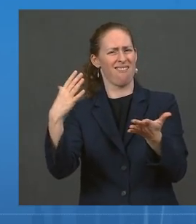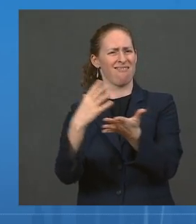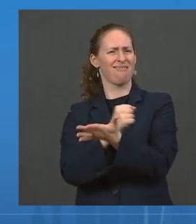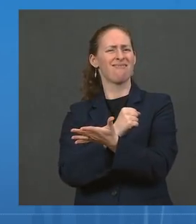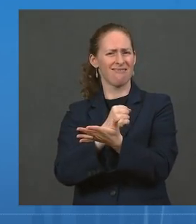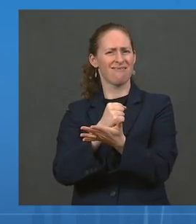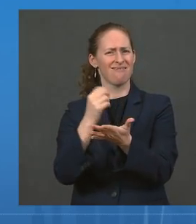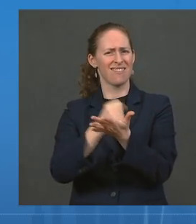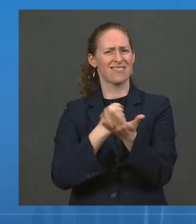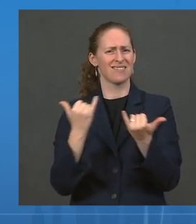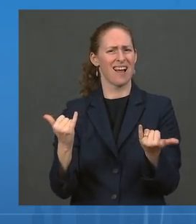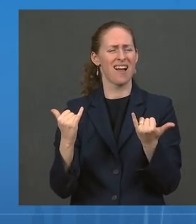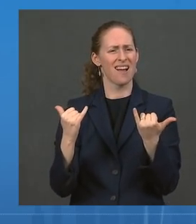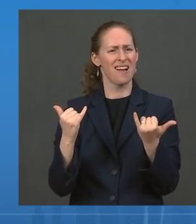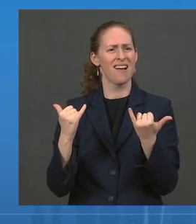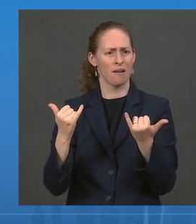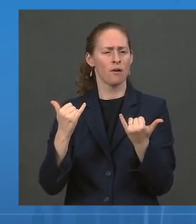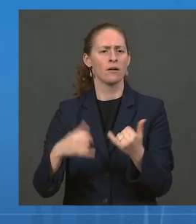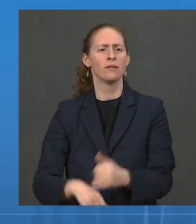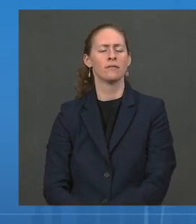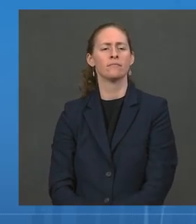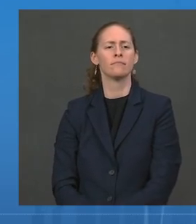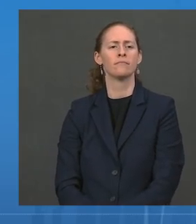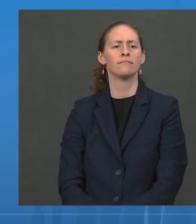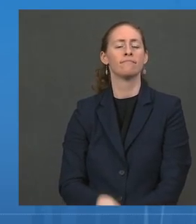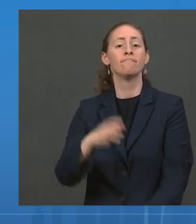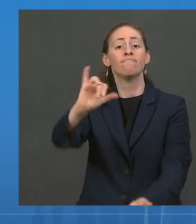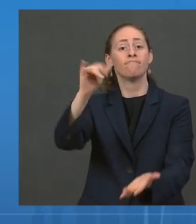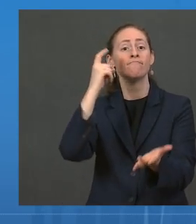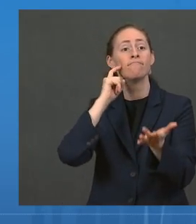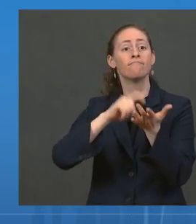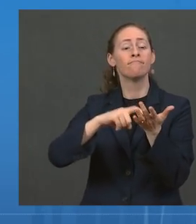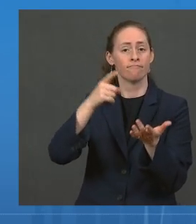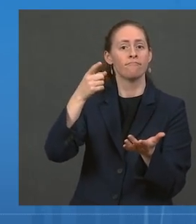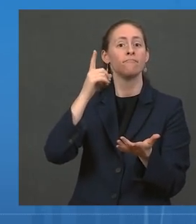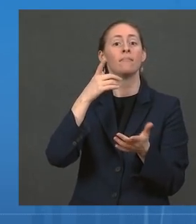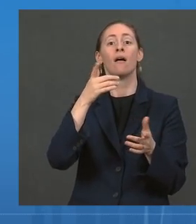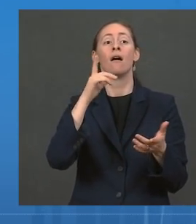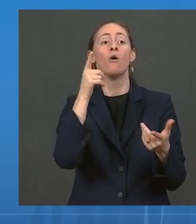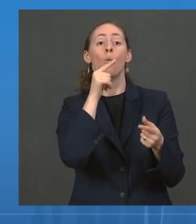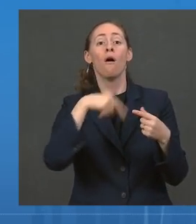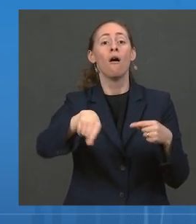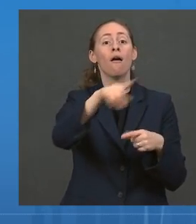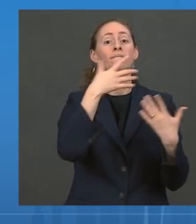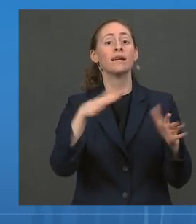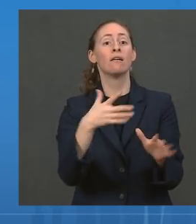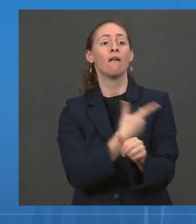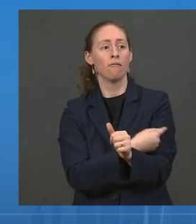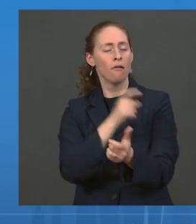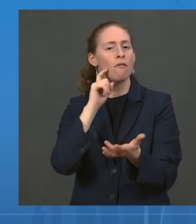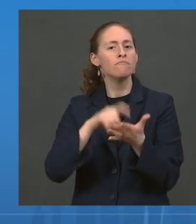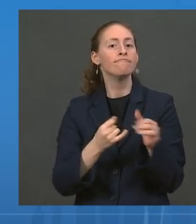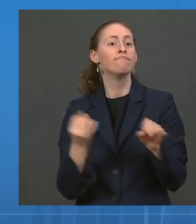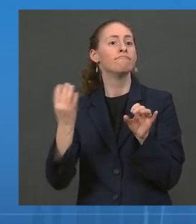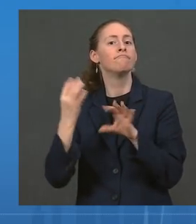we saw emergency department visits decline in both. After early and robust vaccination efforts in January